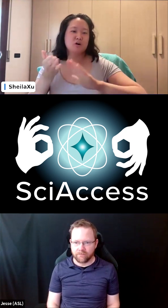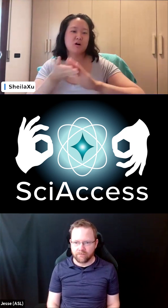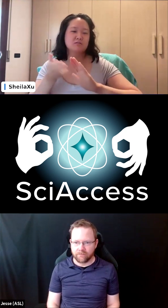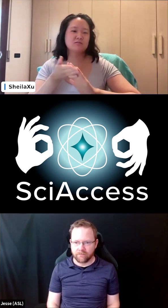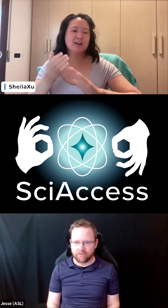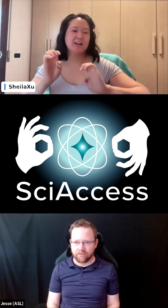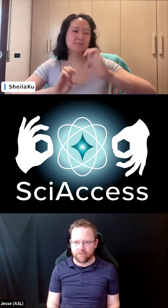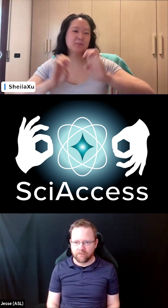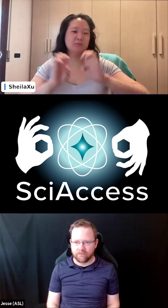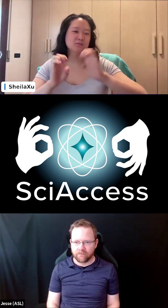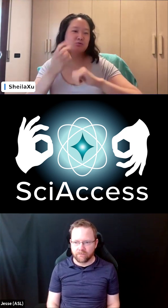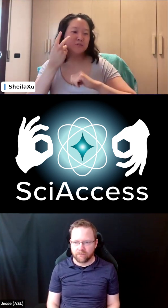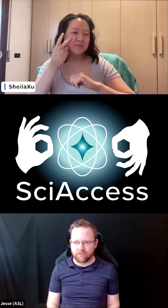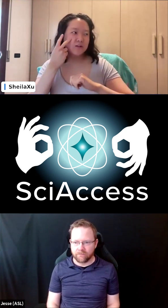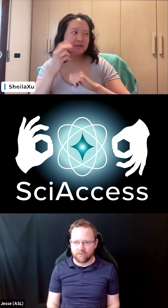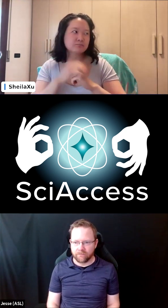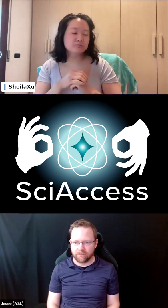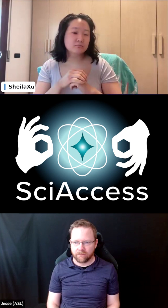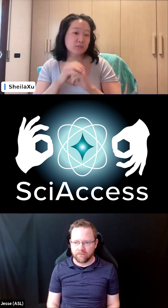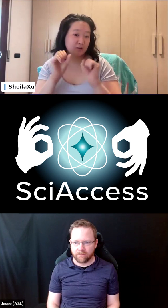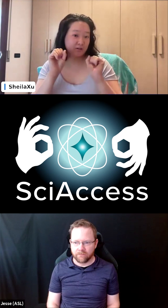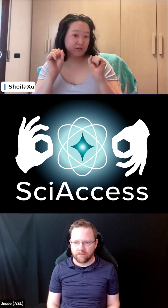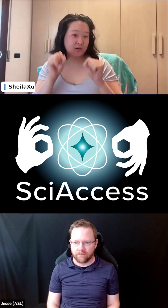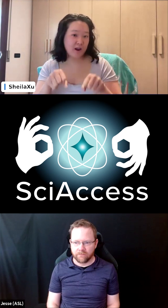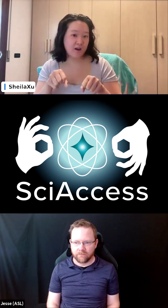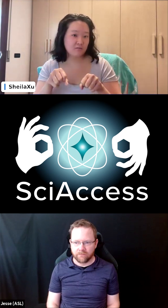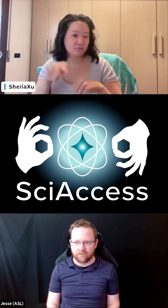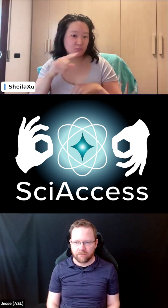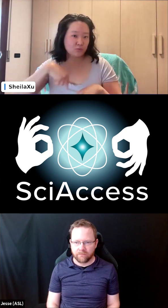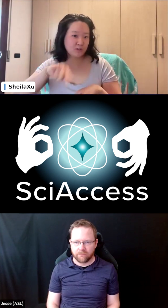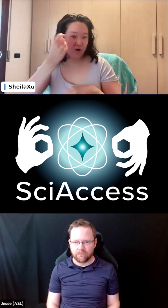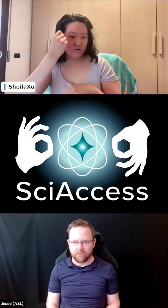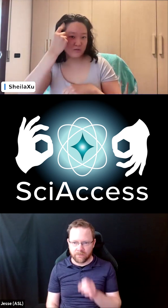run an experiment to see that all of us the crew members